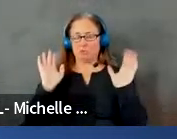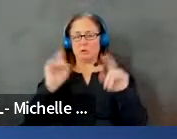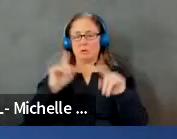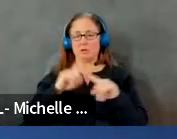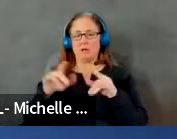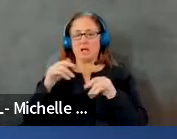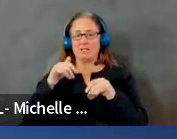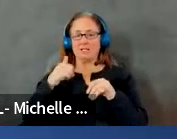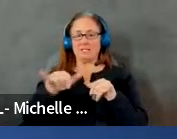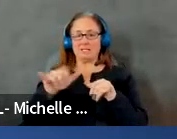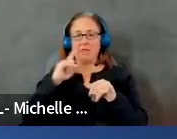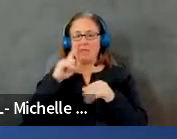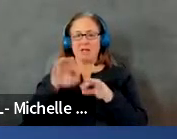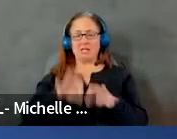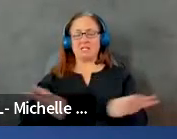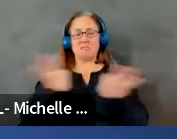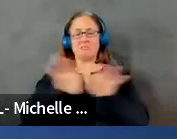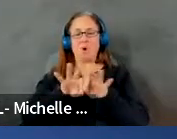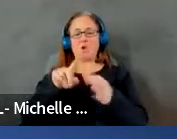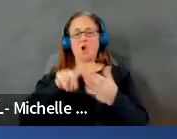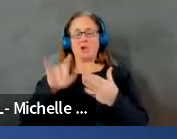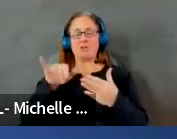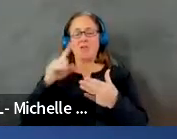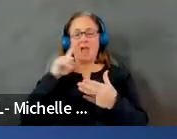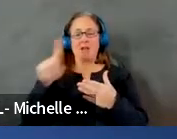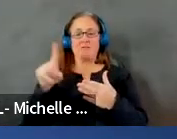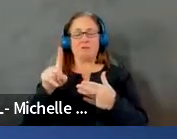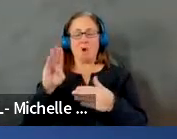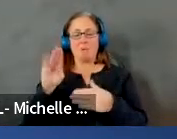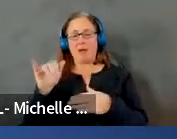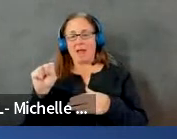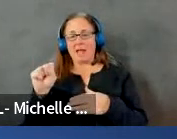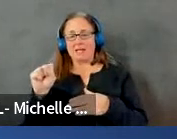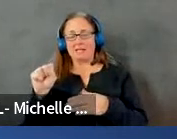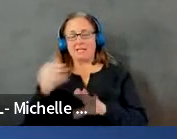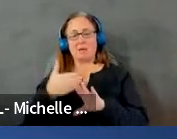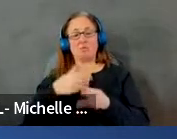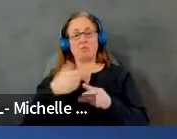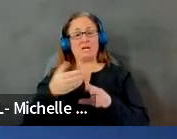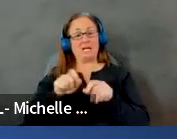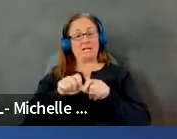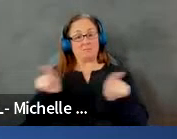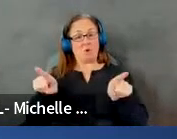important to audit it for potential biases. A pre deployment audit, on the other hand, is exactly